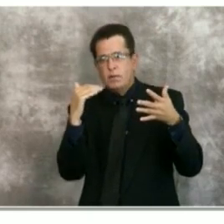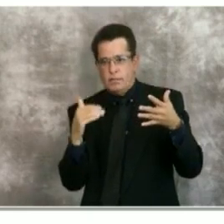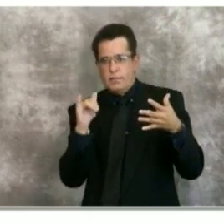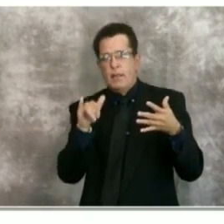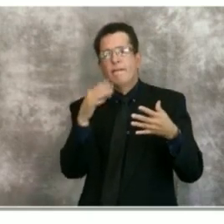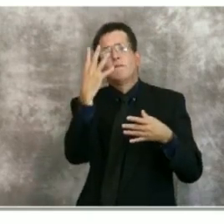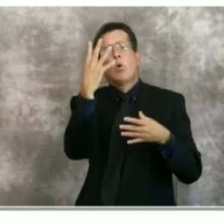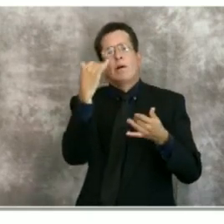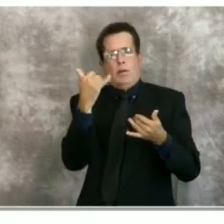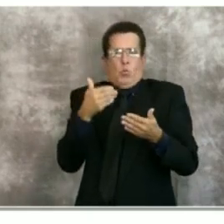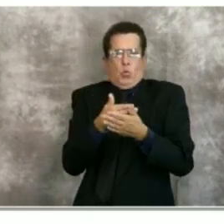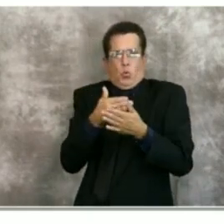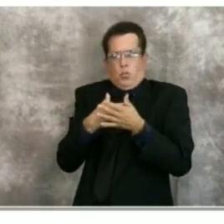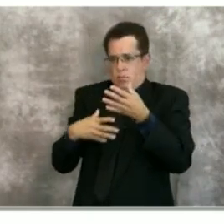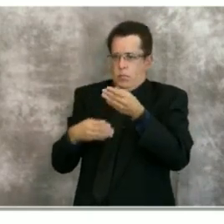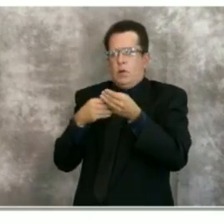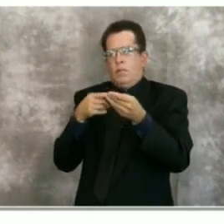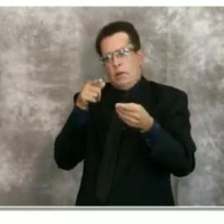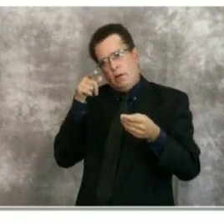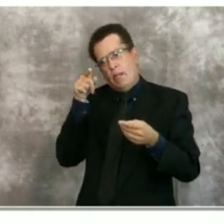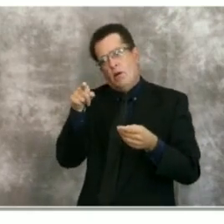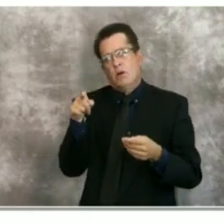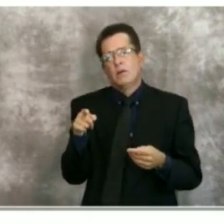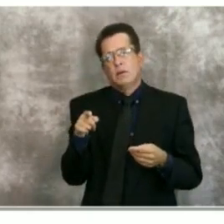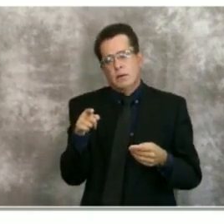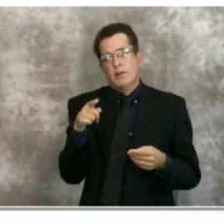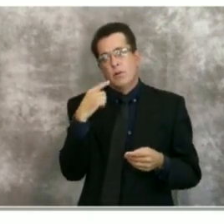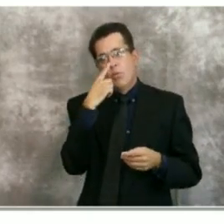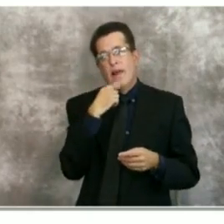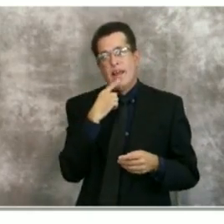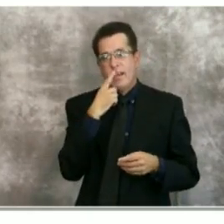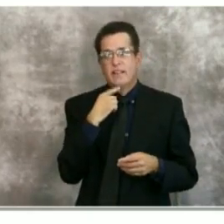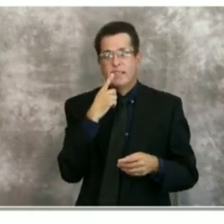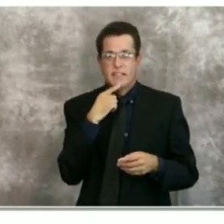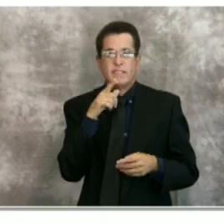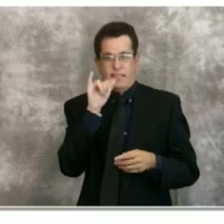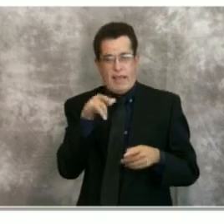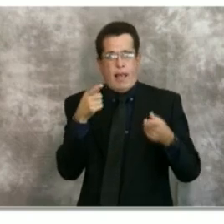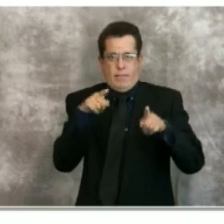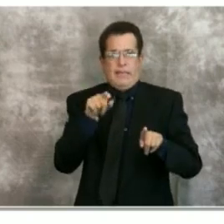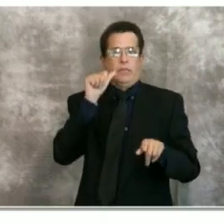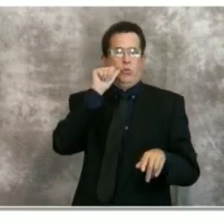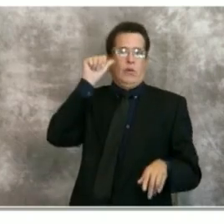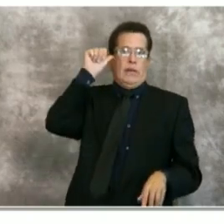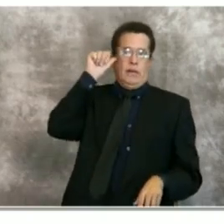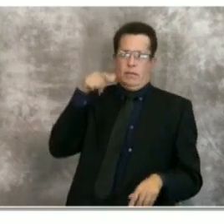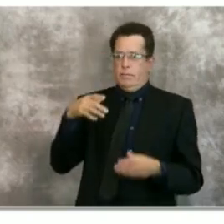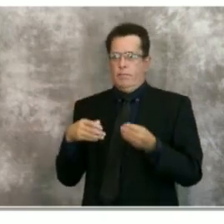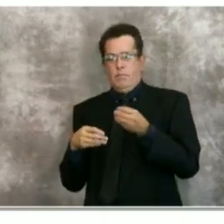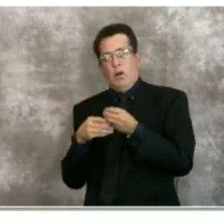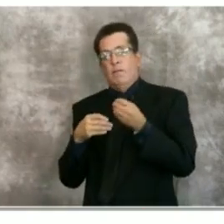NEXT SLIDE SHOWS THE CATEGORY. AND BREAK OUT OF THE VARIOUS